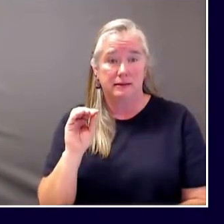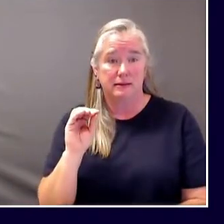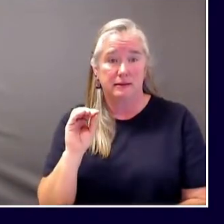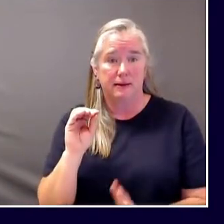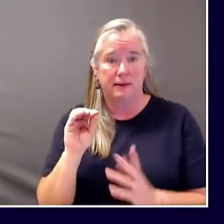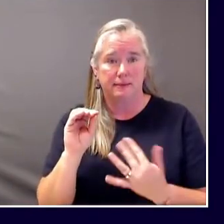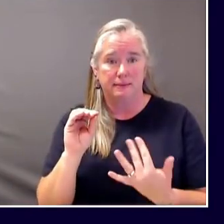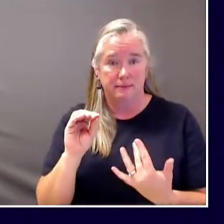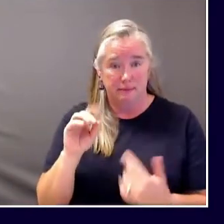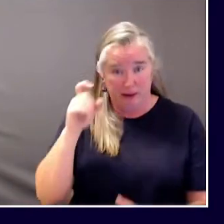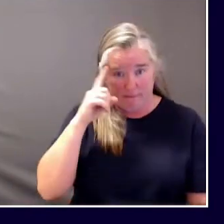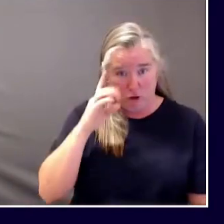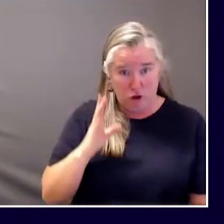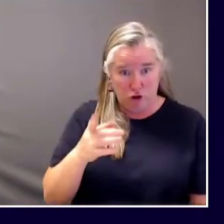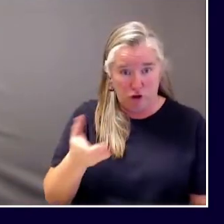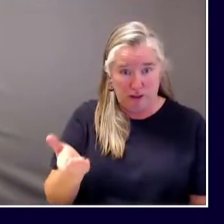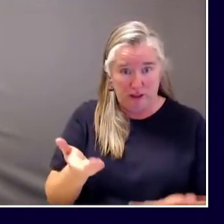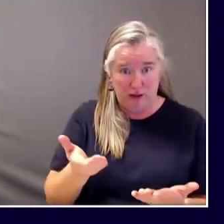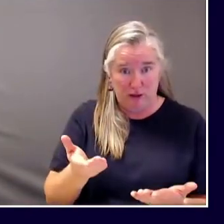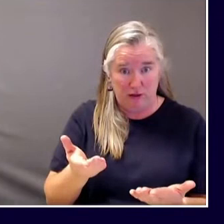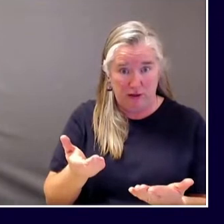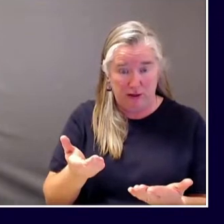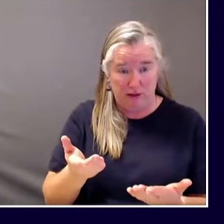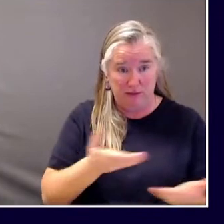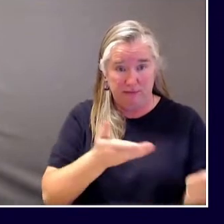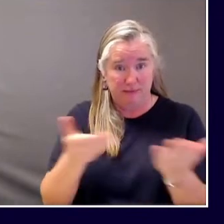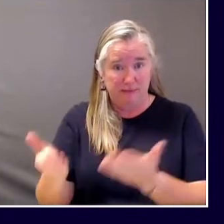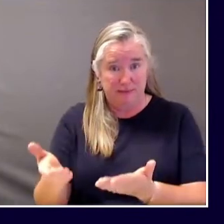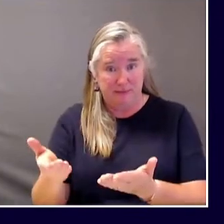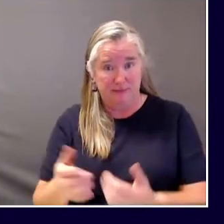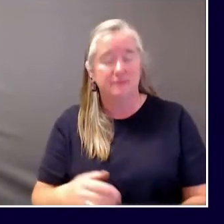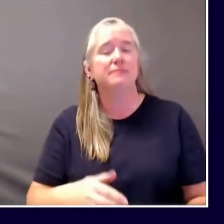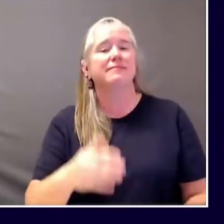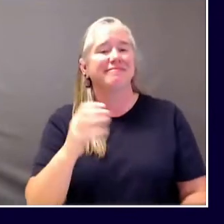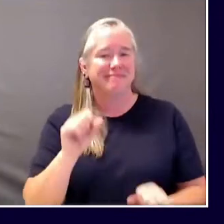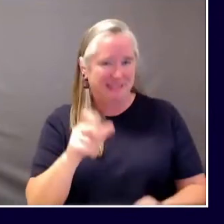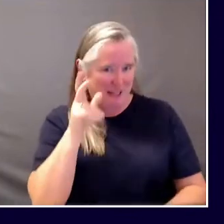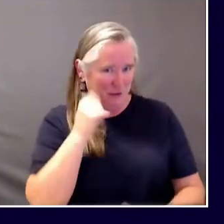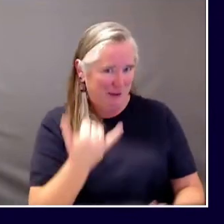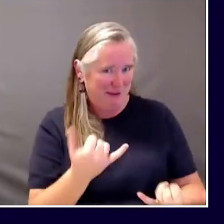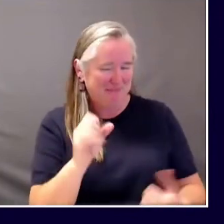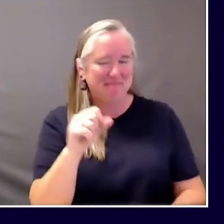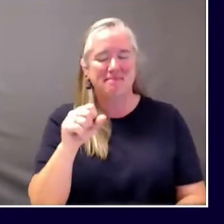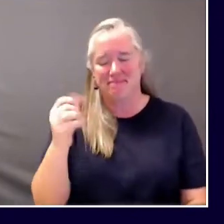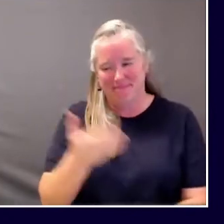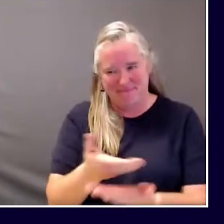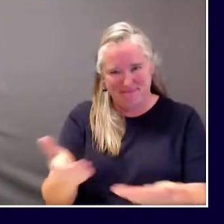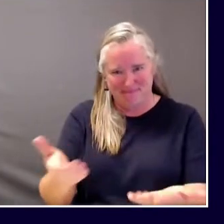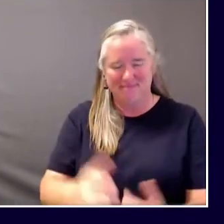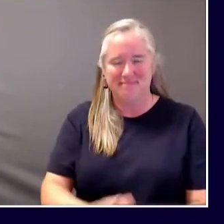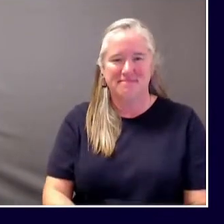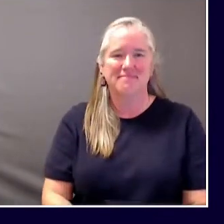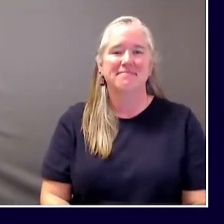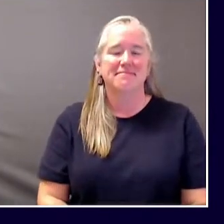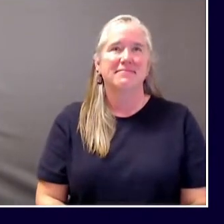and our governor mills I think you're back with us I'll turn things over to will hear me now